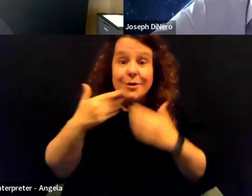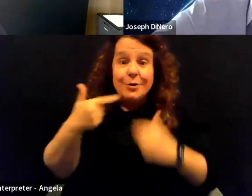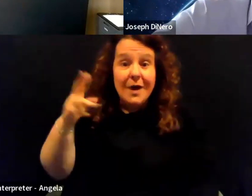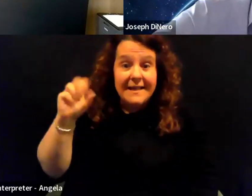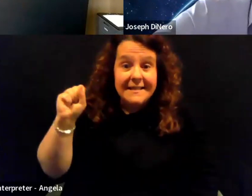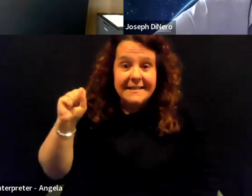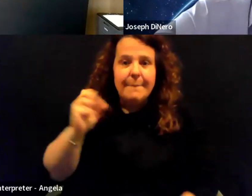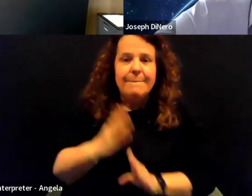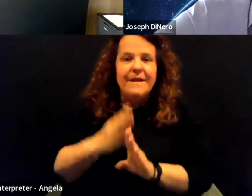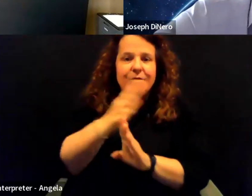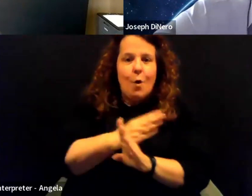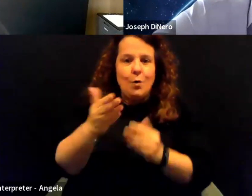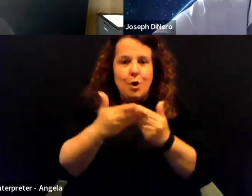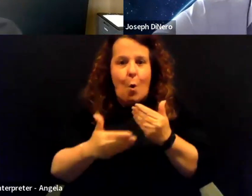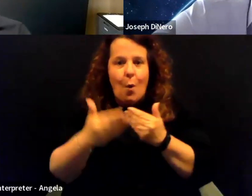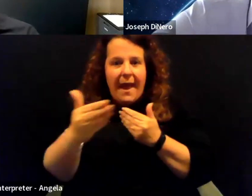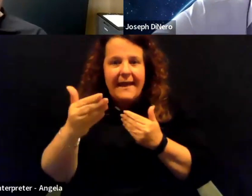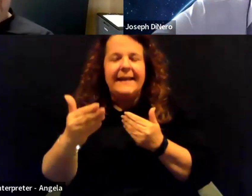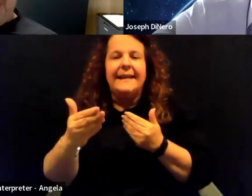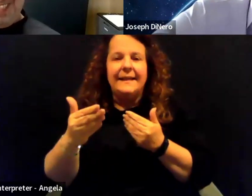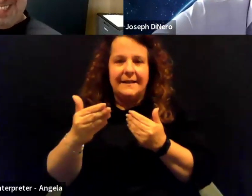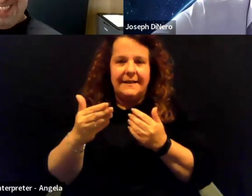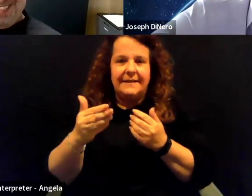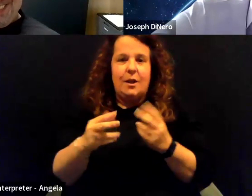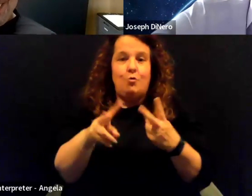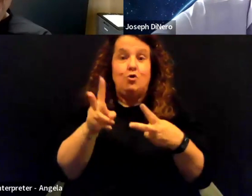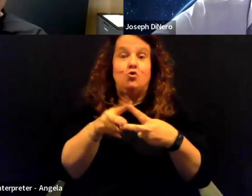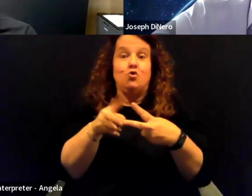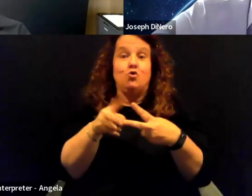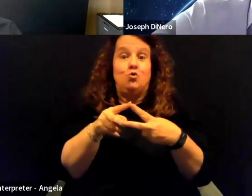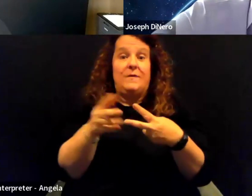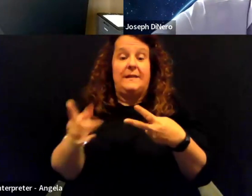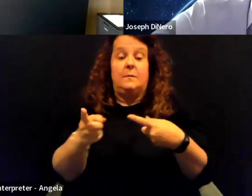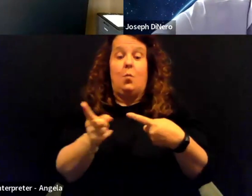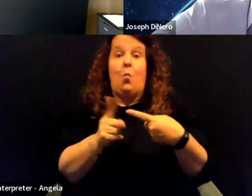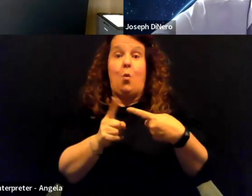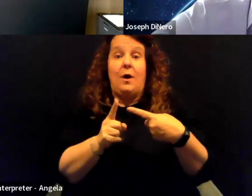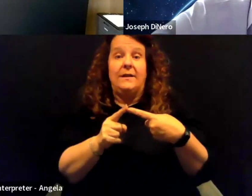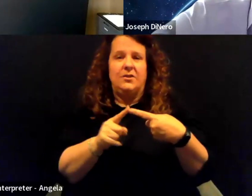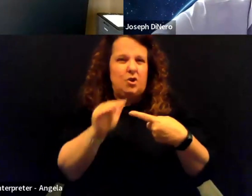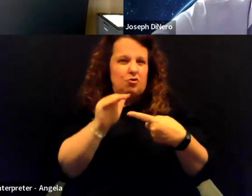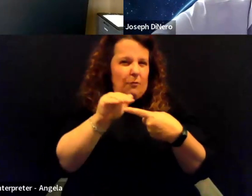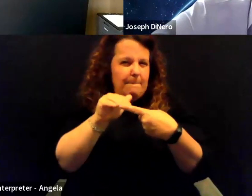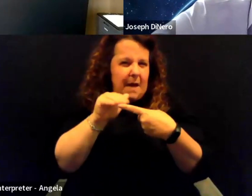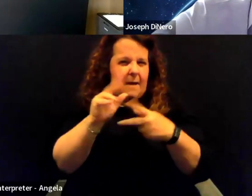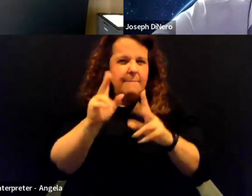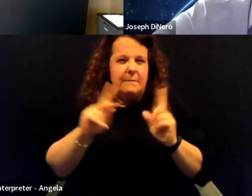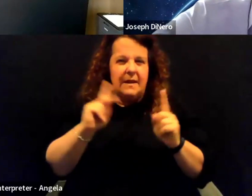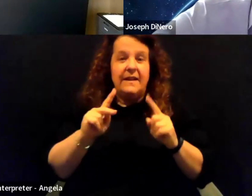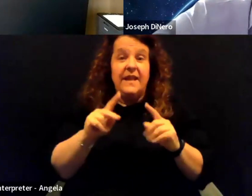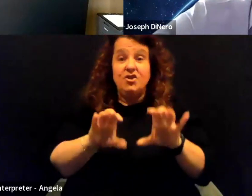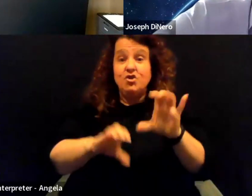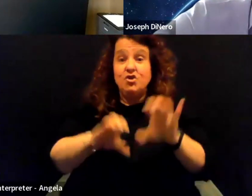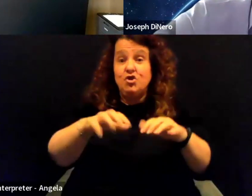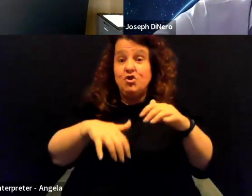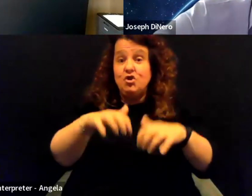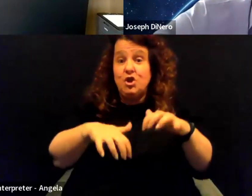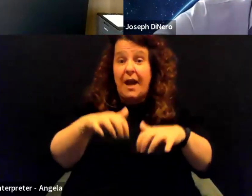Before we go ahead, 2 things. One is that just to remind everybody that the chat box is disabled.